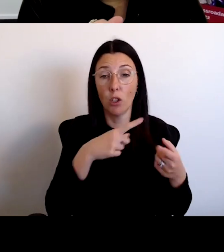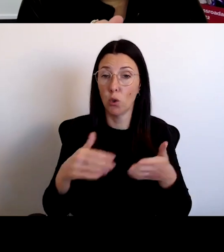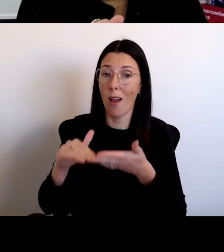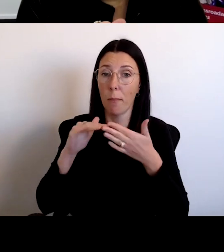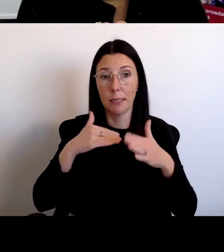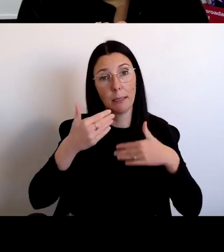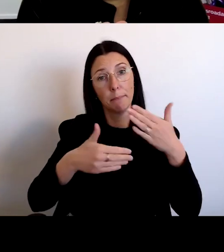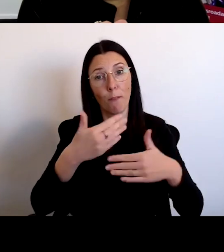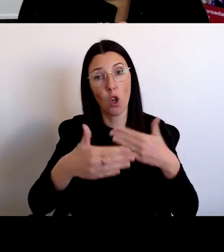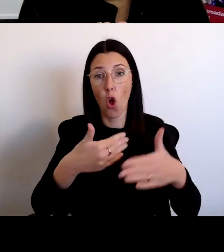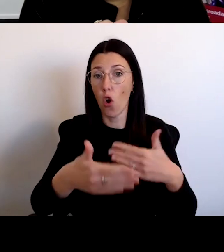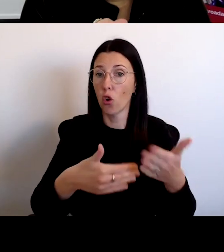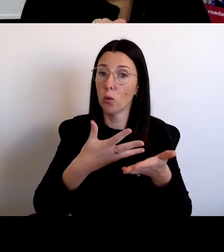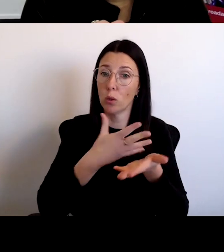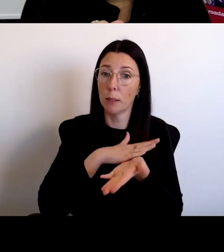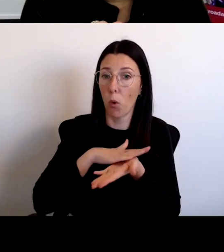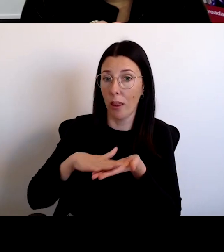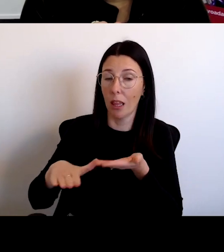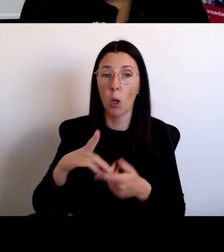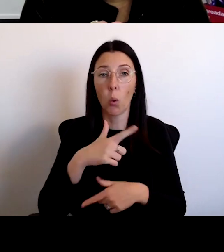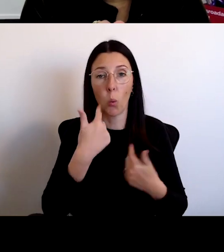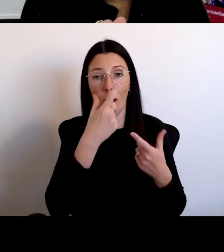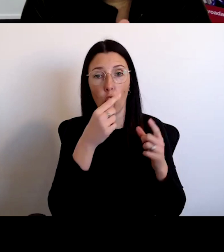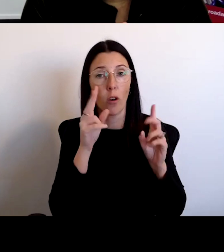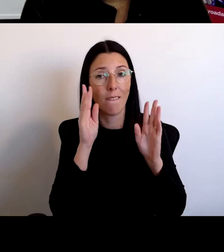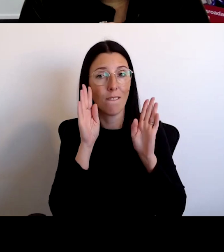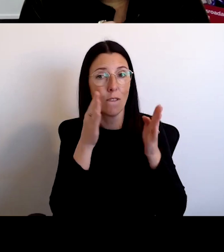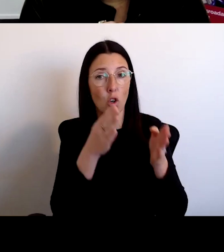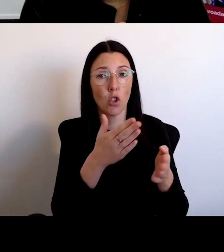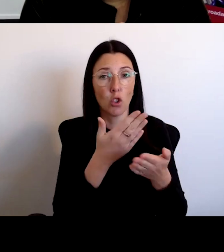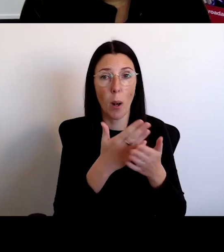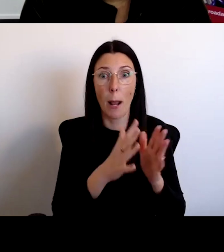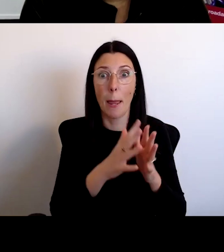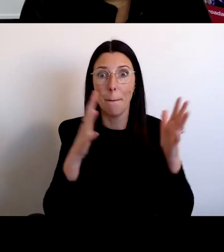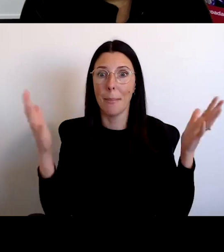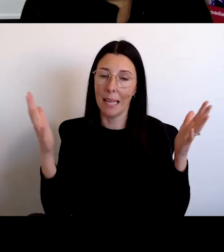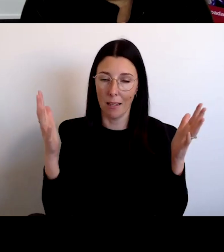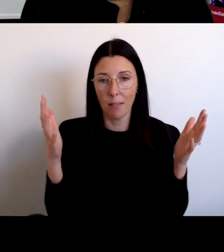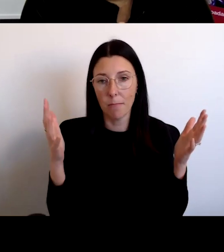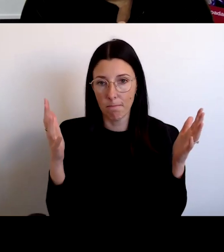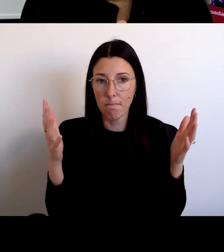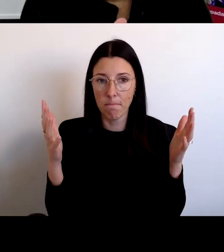so we could focus on the bigger picture. But even a small, intimate house party does